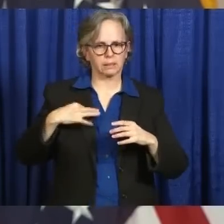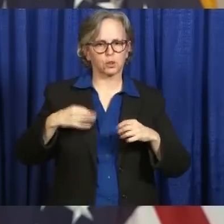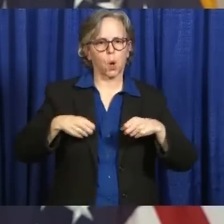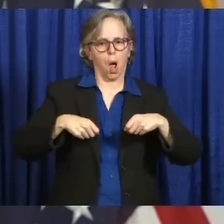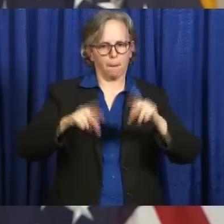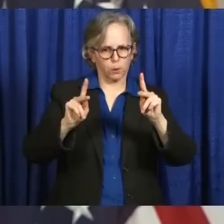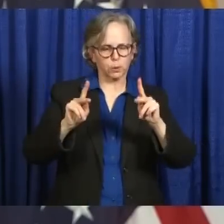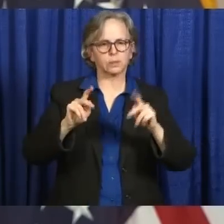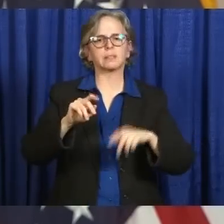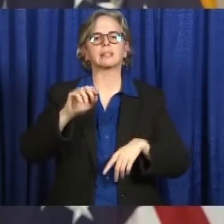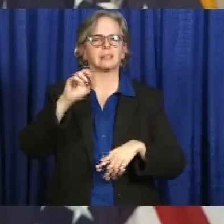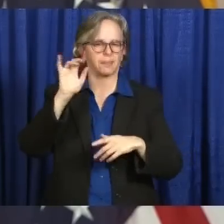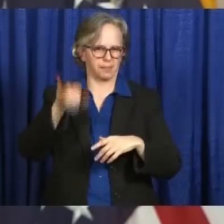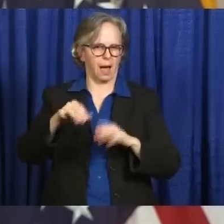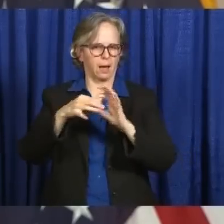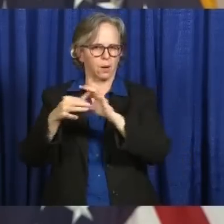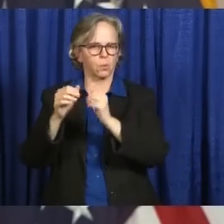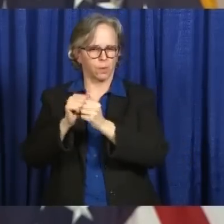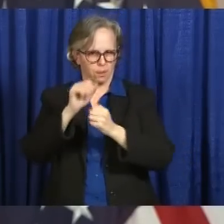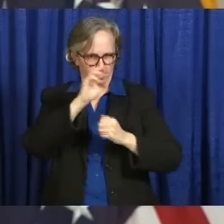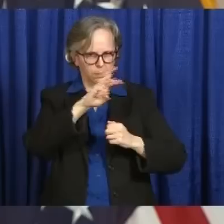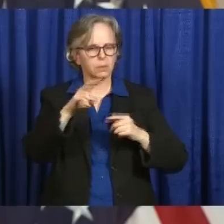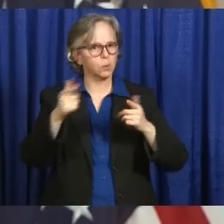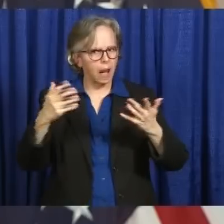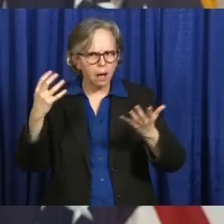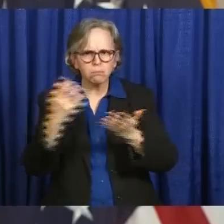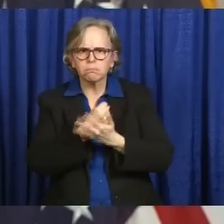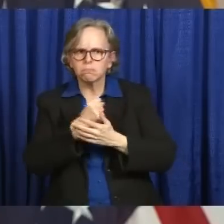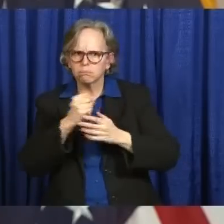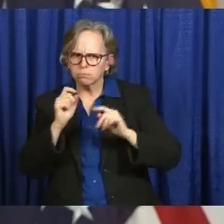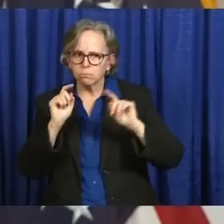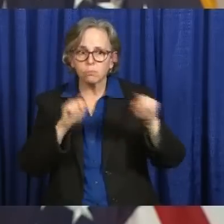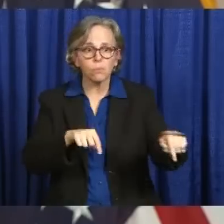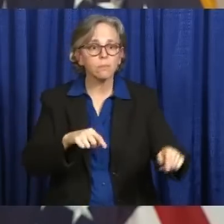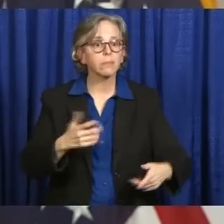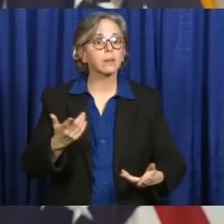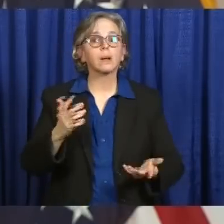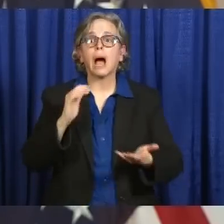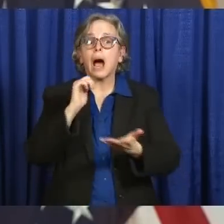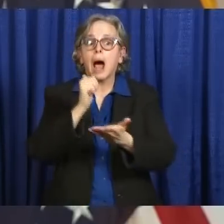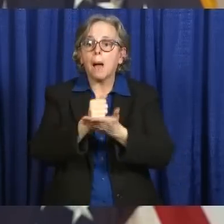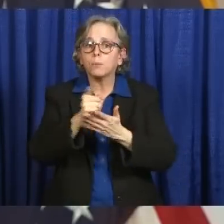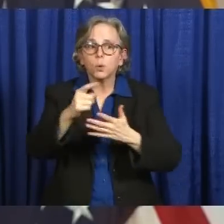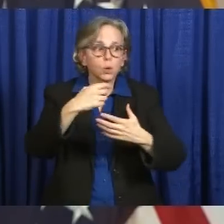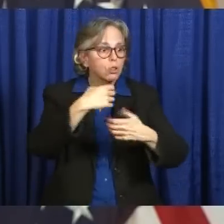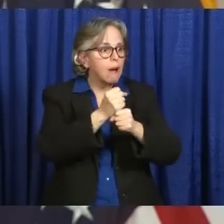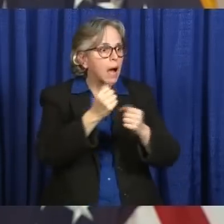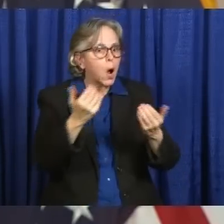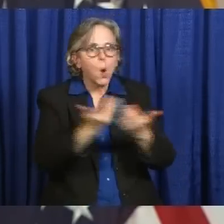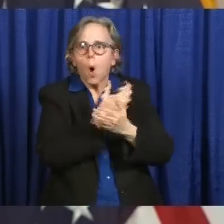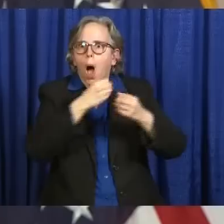YOU CAN GO TO TOGETHER.OHIO.GOV TO FIND OPPORTUNITIES THERE.